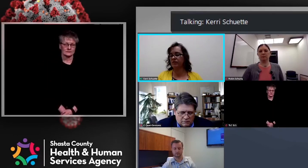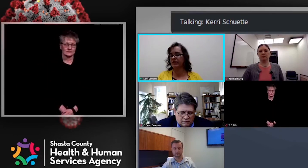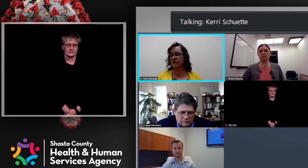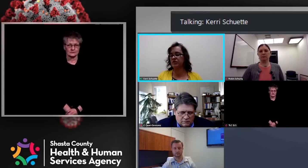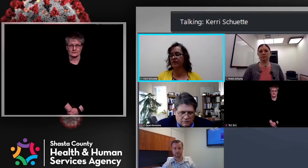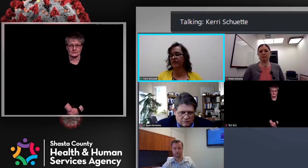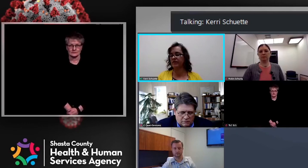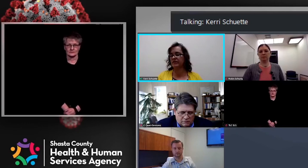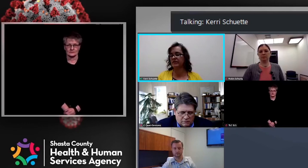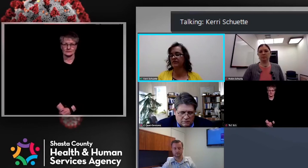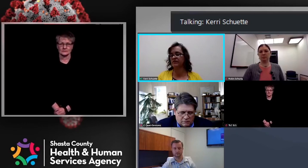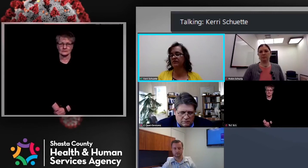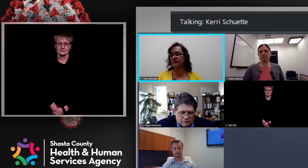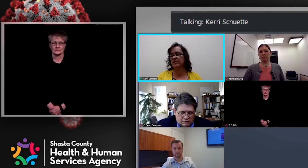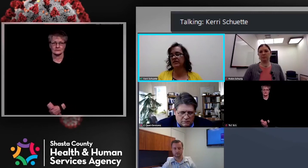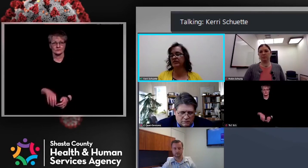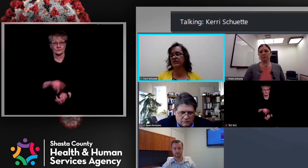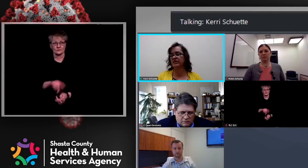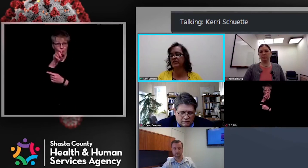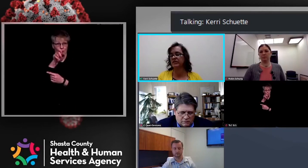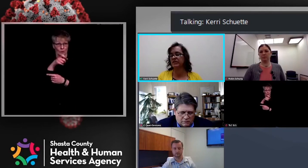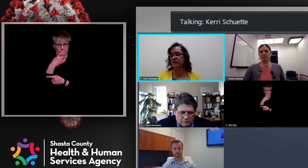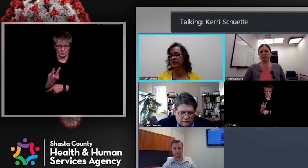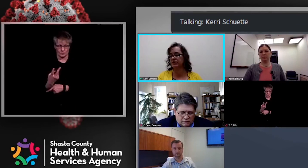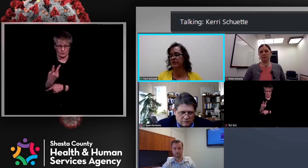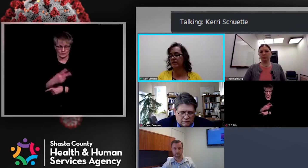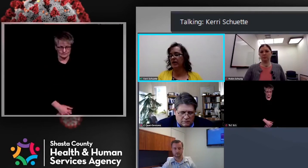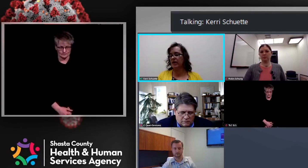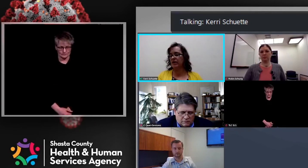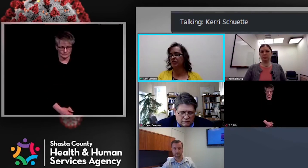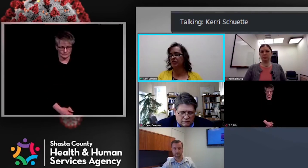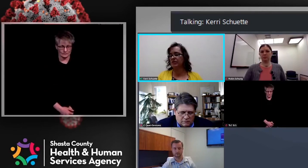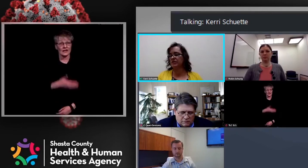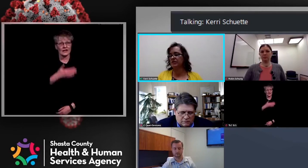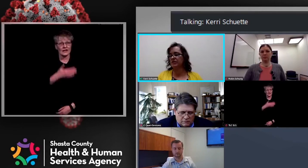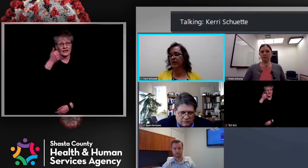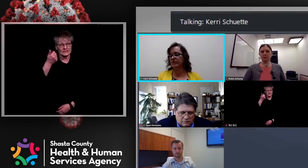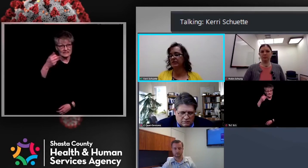“What confidence do you have in the safety of vaccines for 16 year olds and assurances